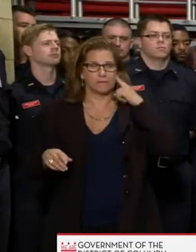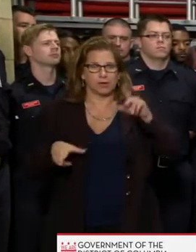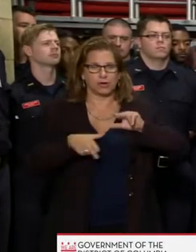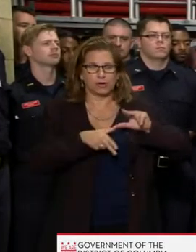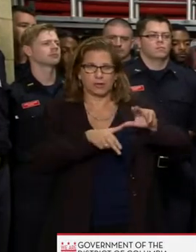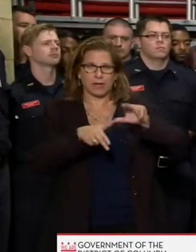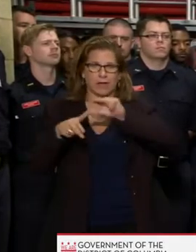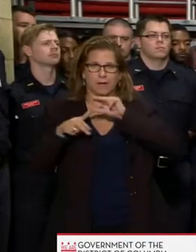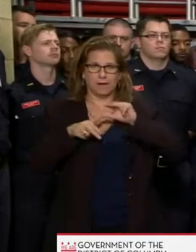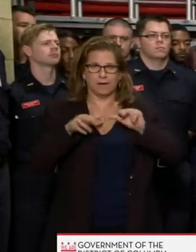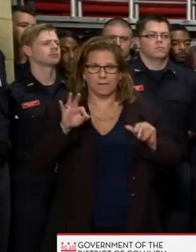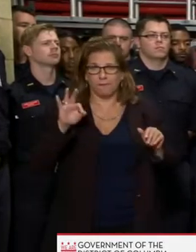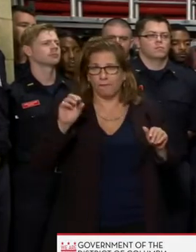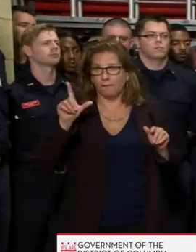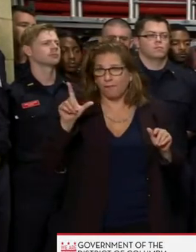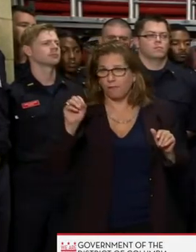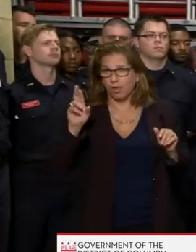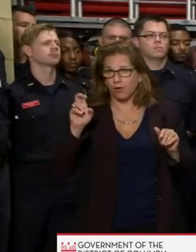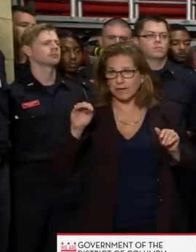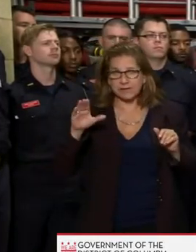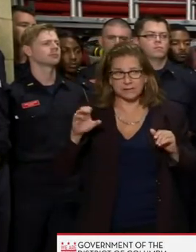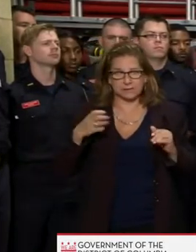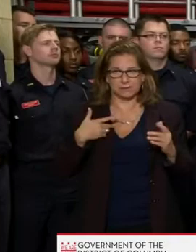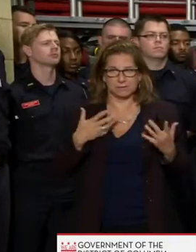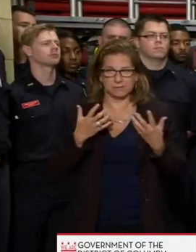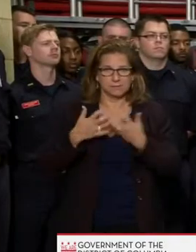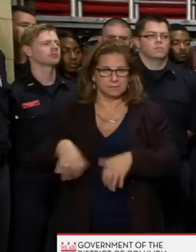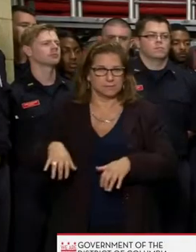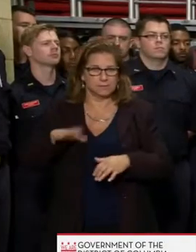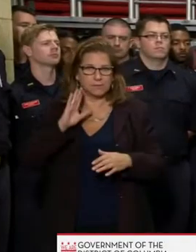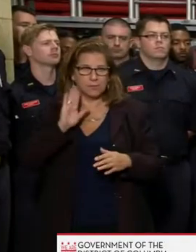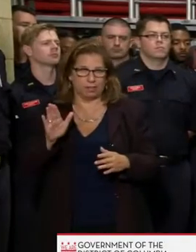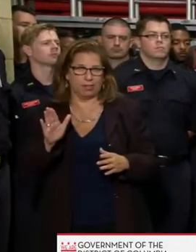FIREFIGHTERS AND EMS WORKERS. SO I WOULD LIKE TO ASK MAYOR